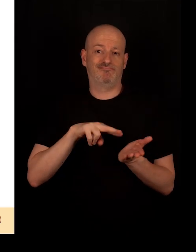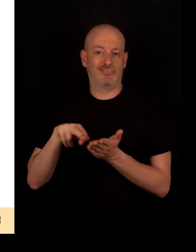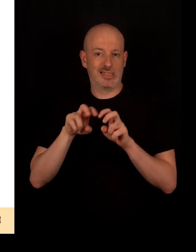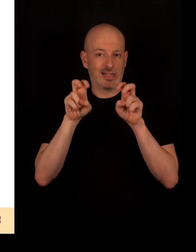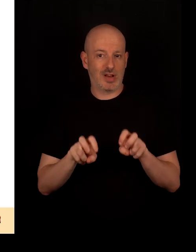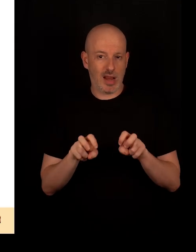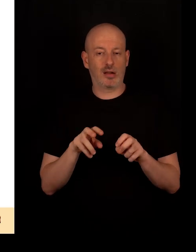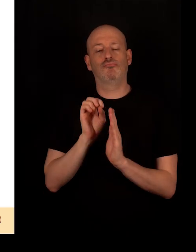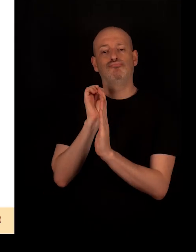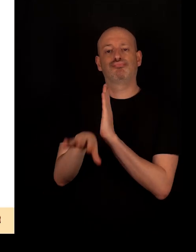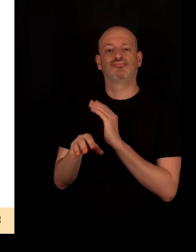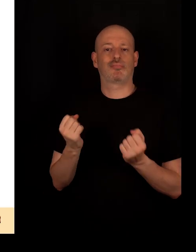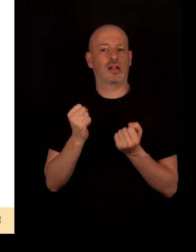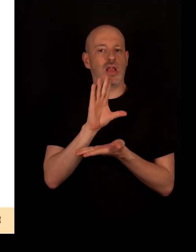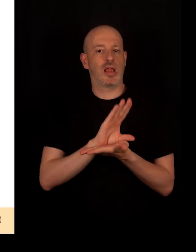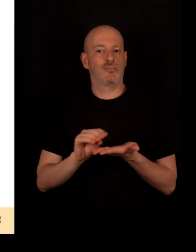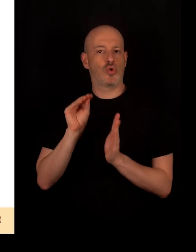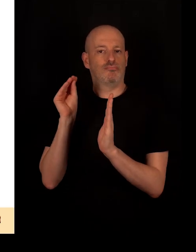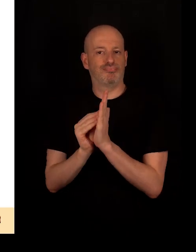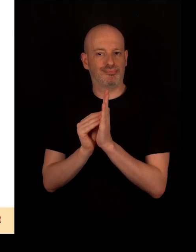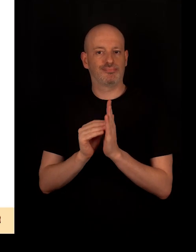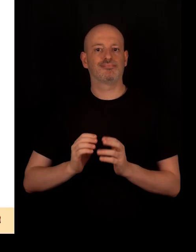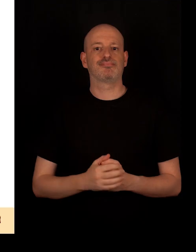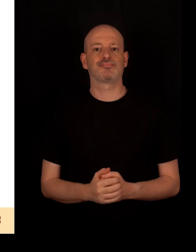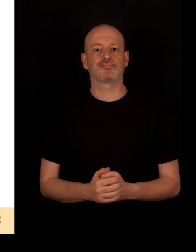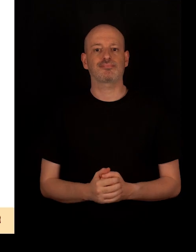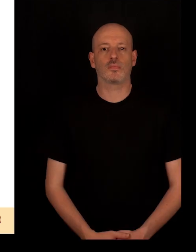certificates that you will upload in your activity report.